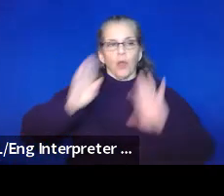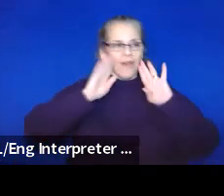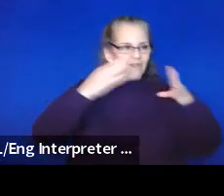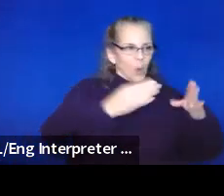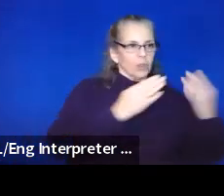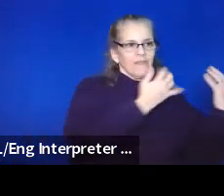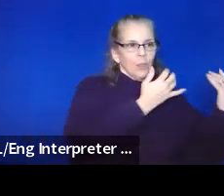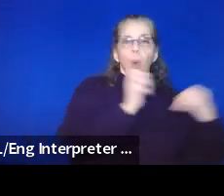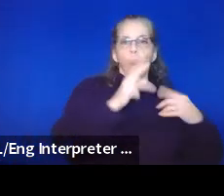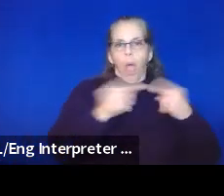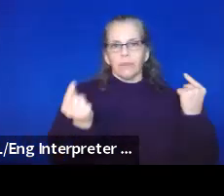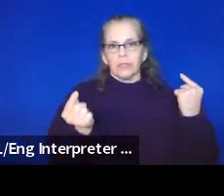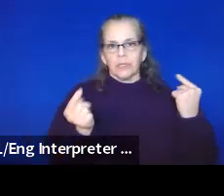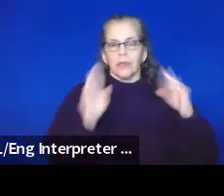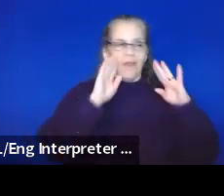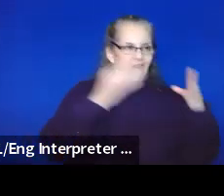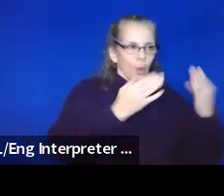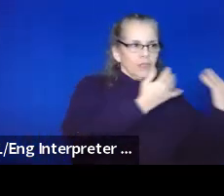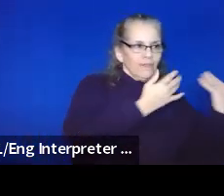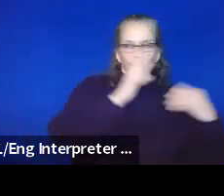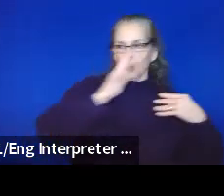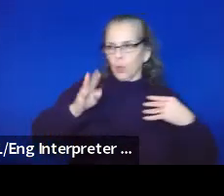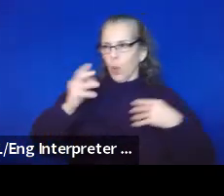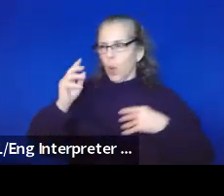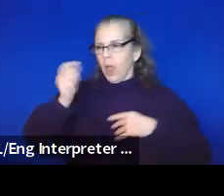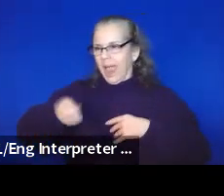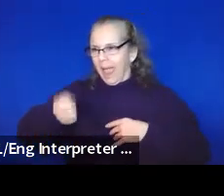scene analysis. And it's very difficult for people with any amount of hearing loss to